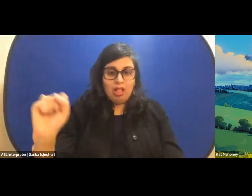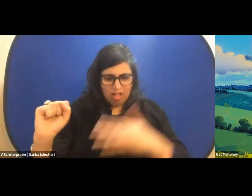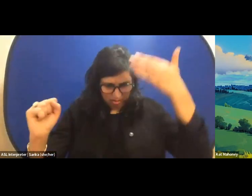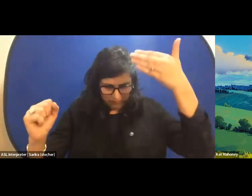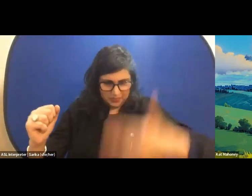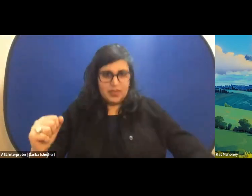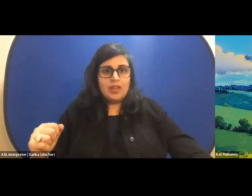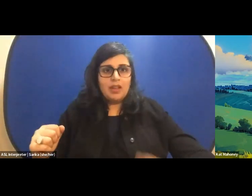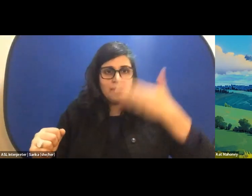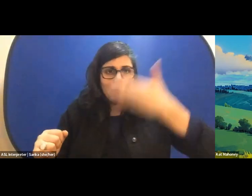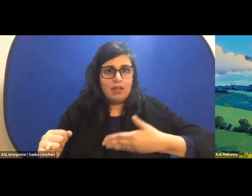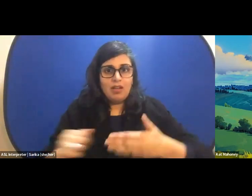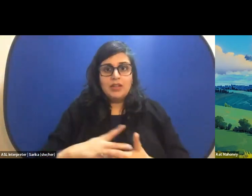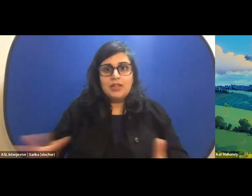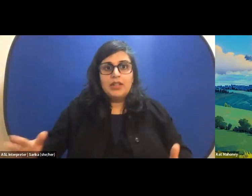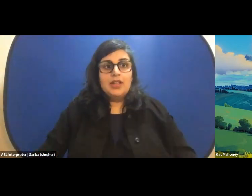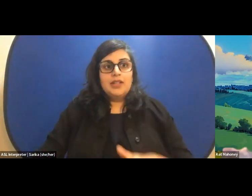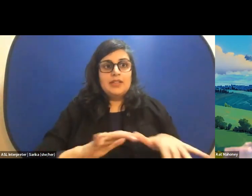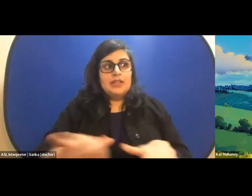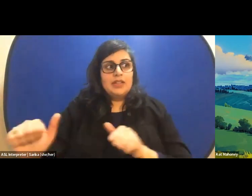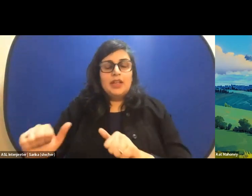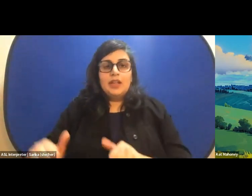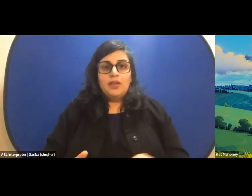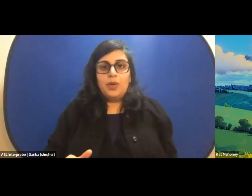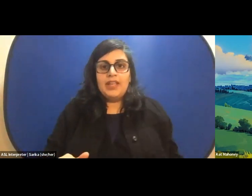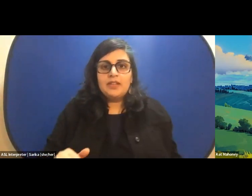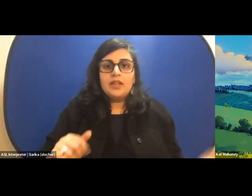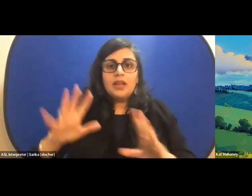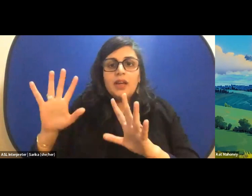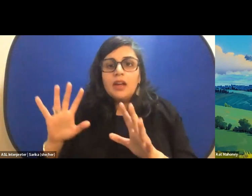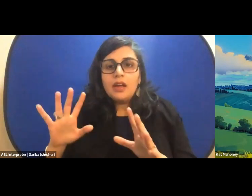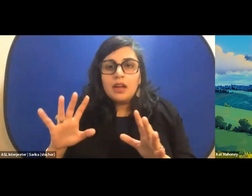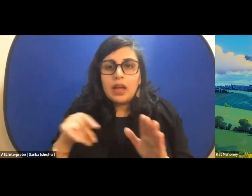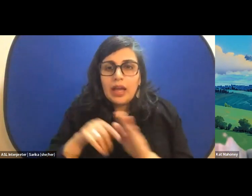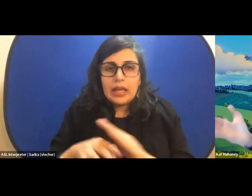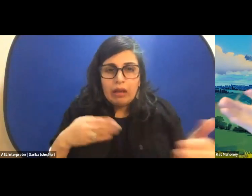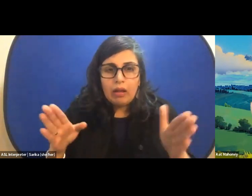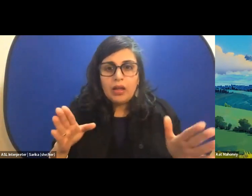complexions and residential side streets. I saw police fire grenades over the heads of protestors and land in front of them